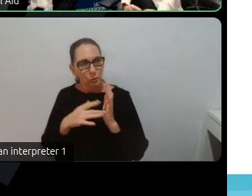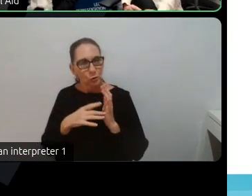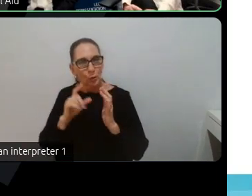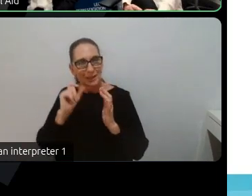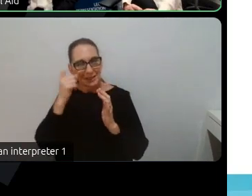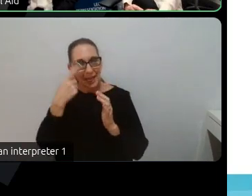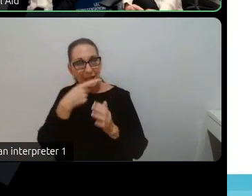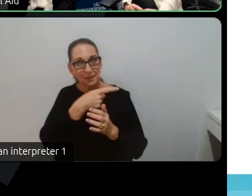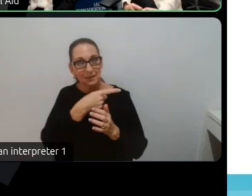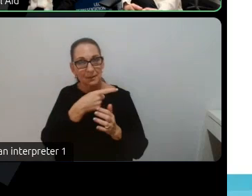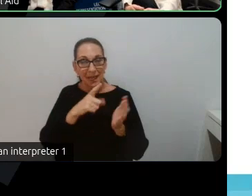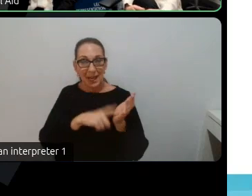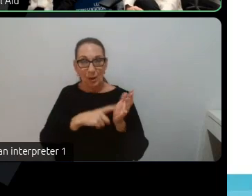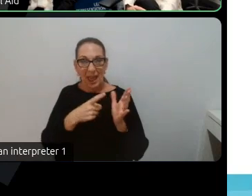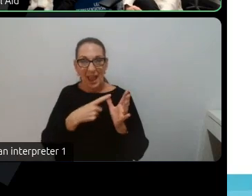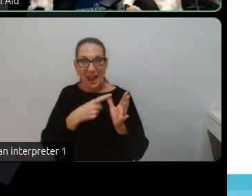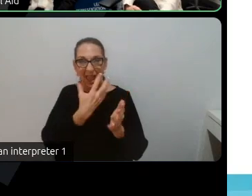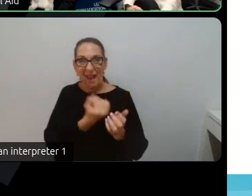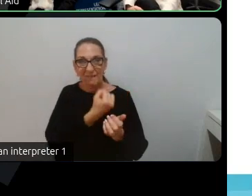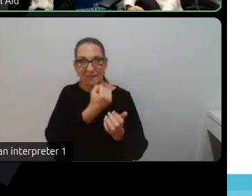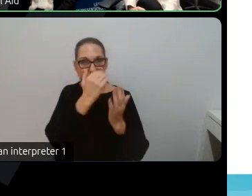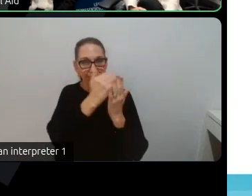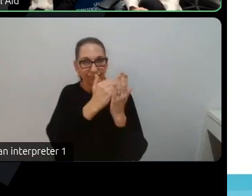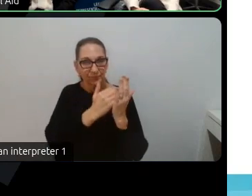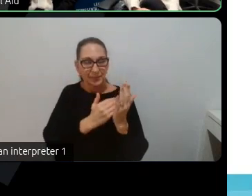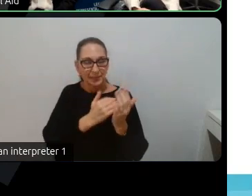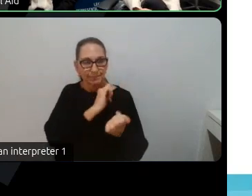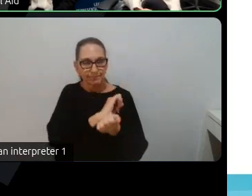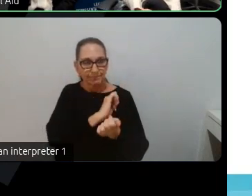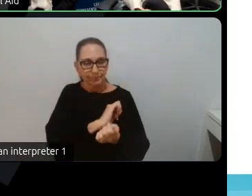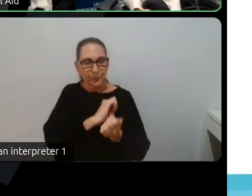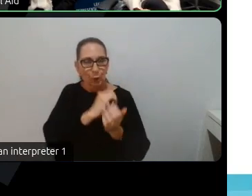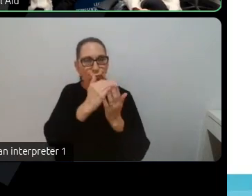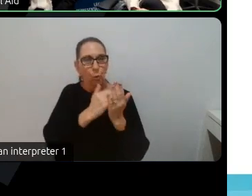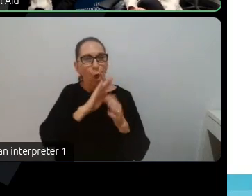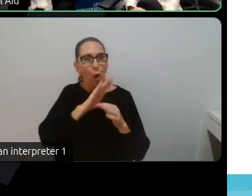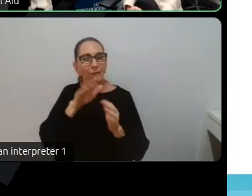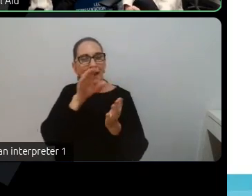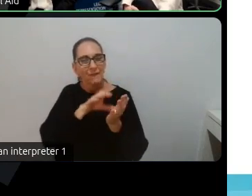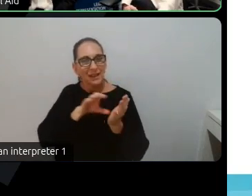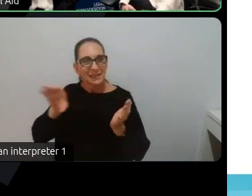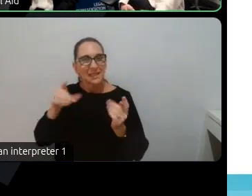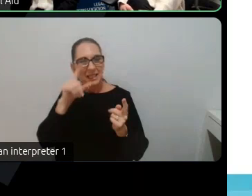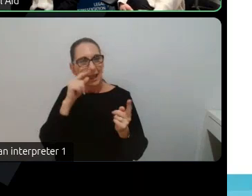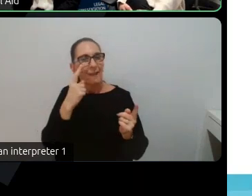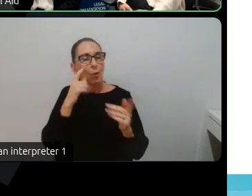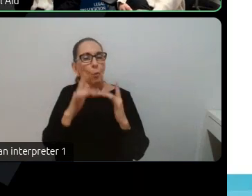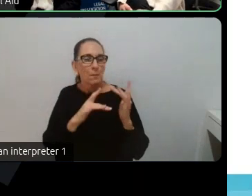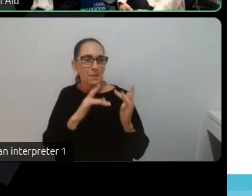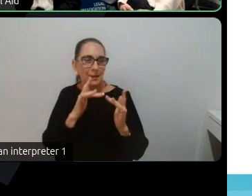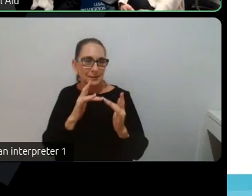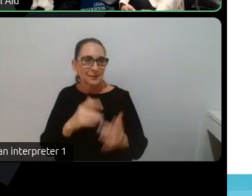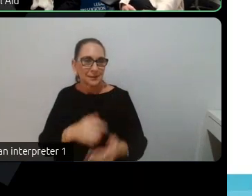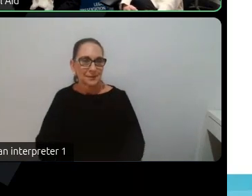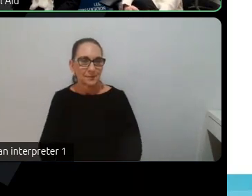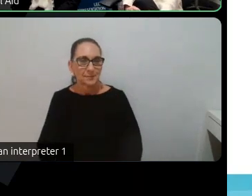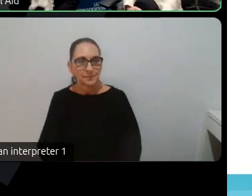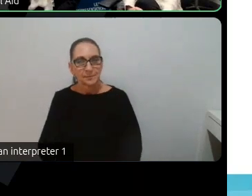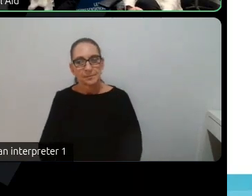guidelines and you can certainly access information about that from our website.